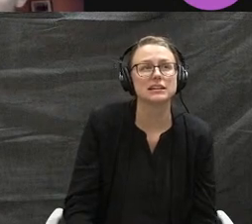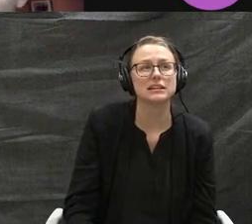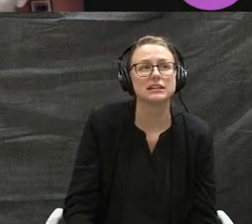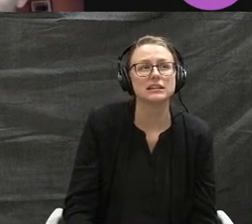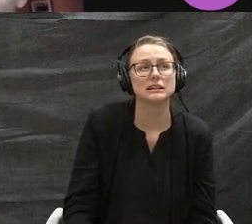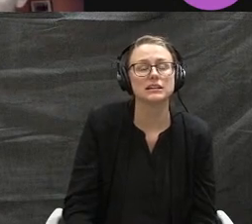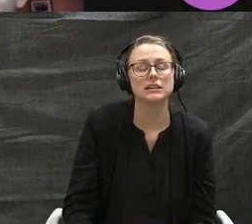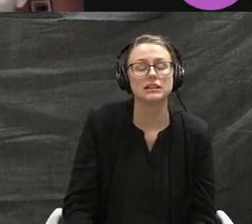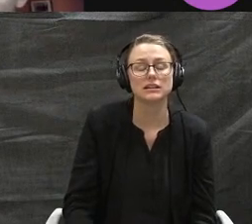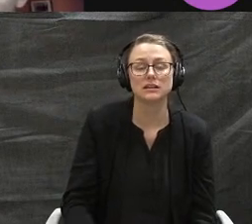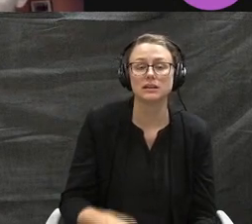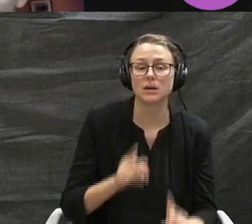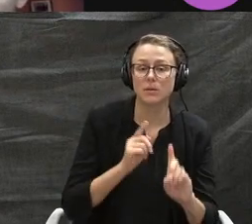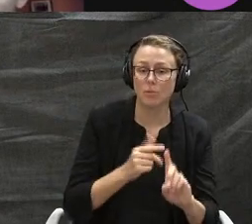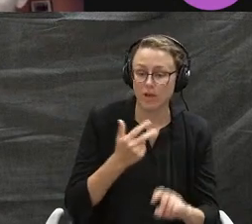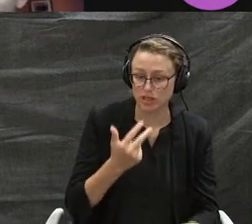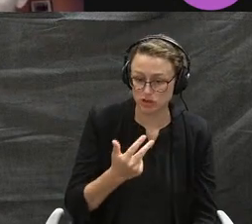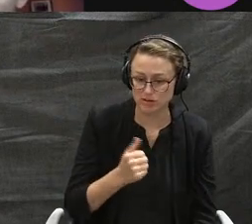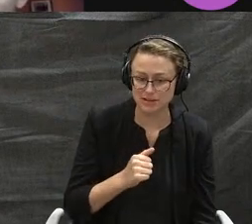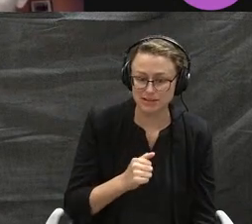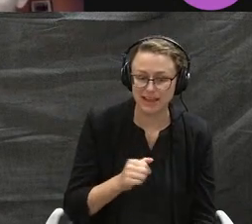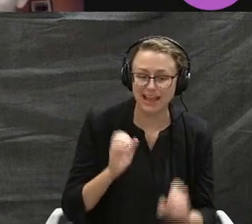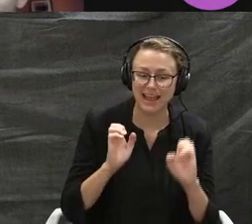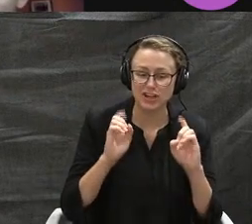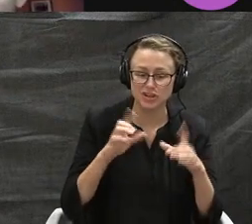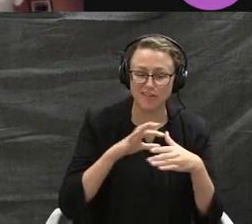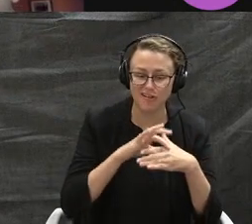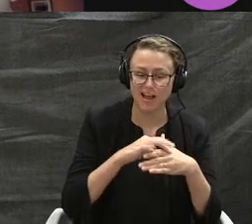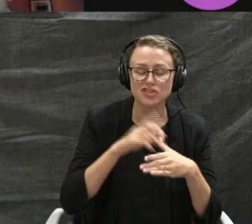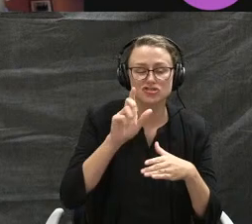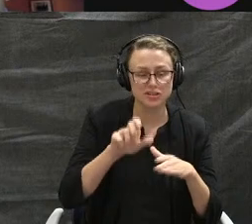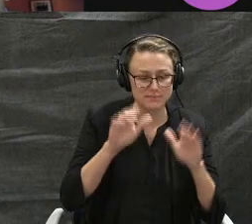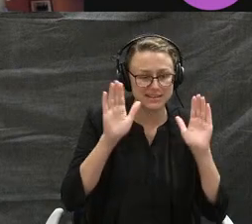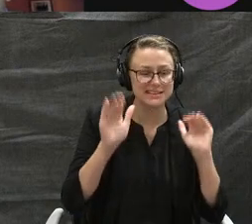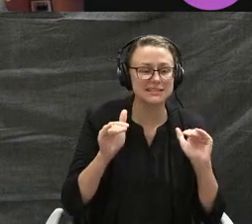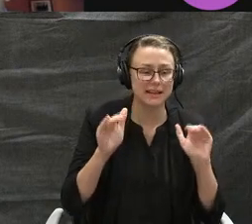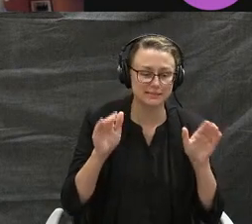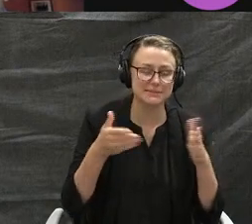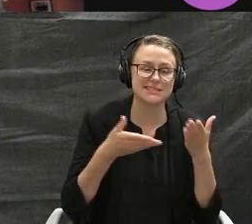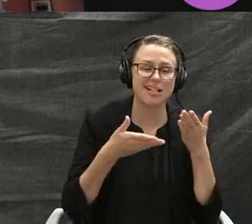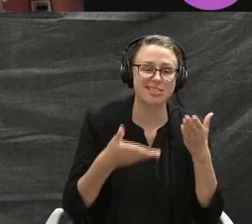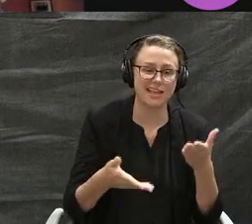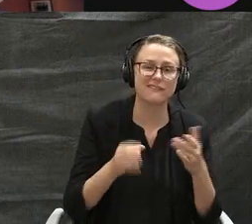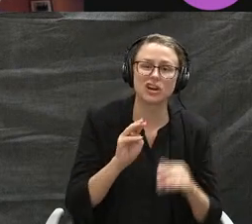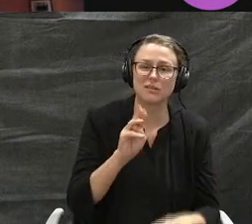By three. At education, content should be expected to be delivered in a multi modal fashion. Lodging the success